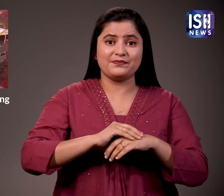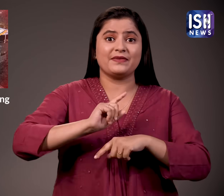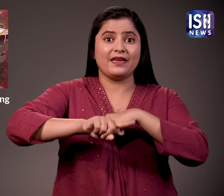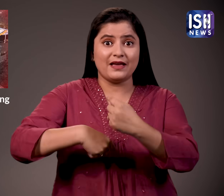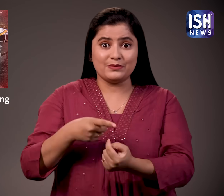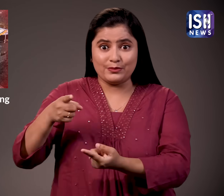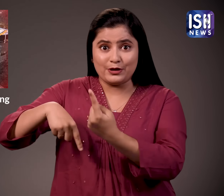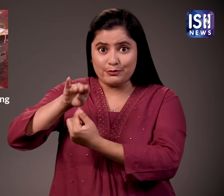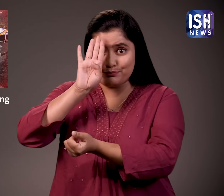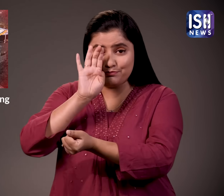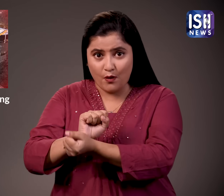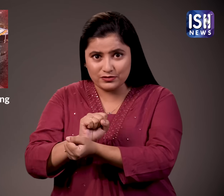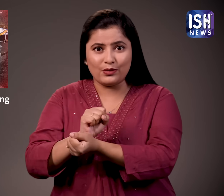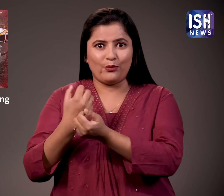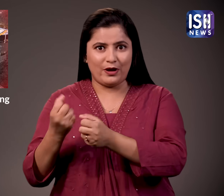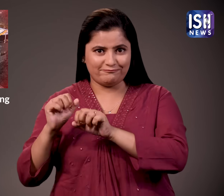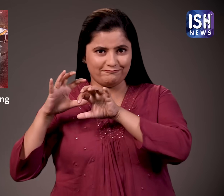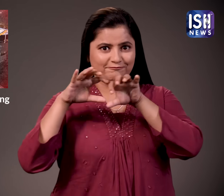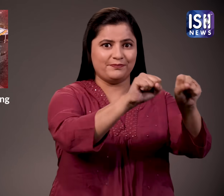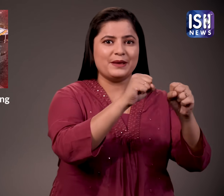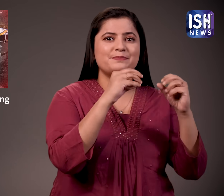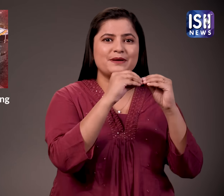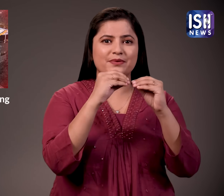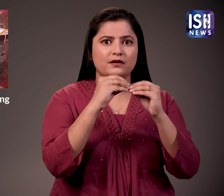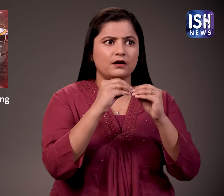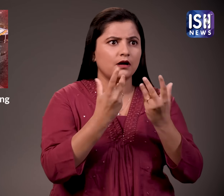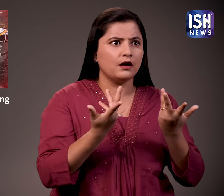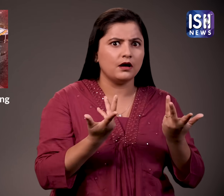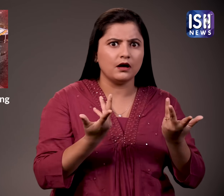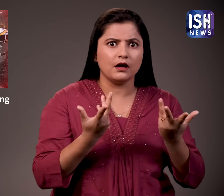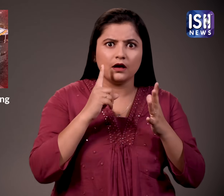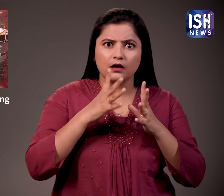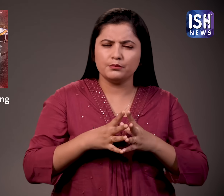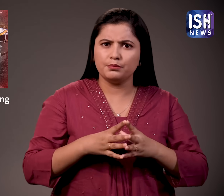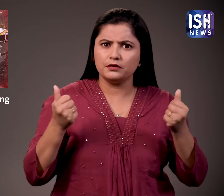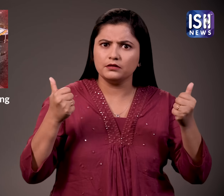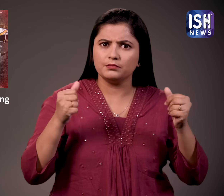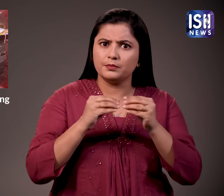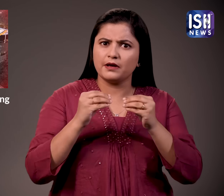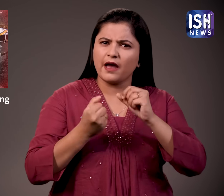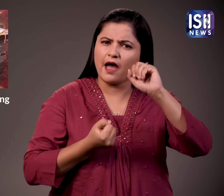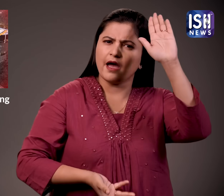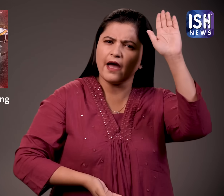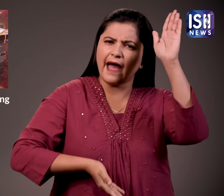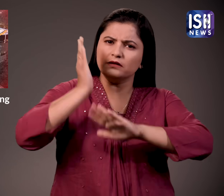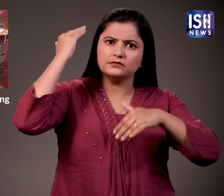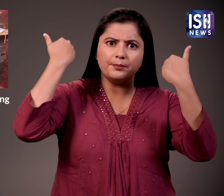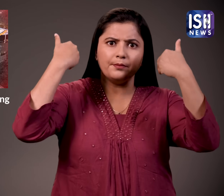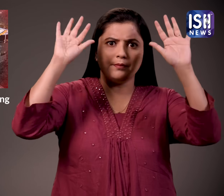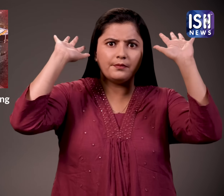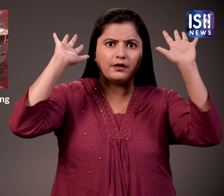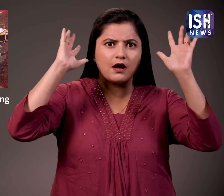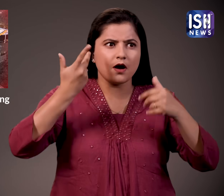Police wants to arrest him but Bhinde has been absconding since the incident